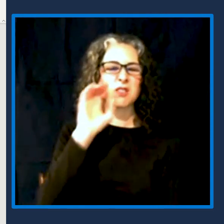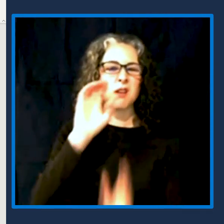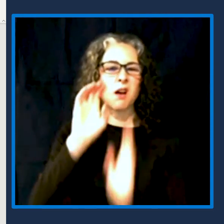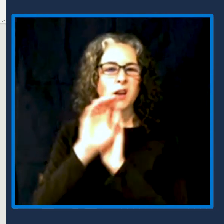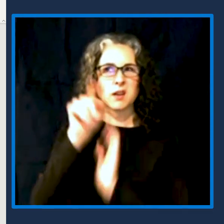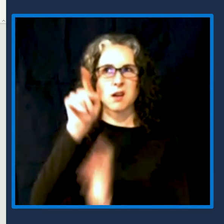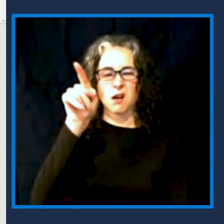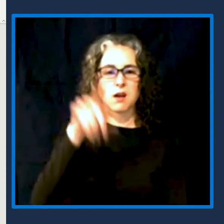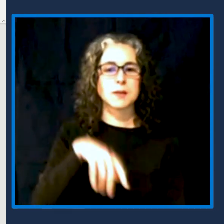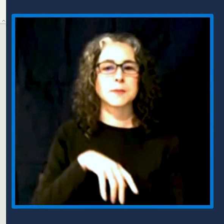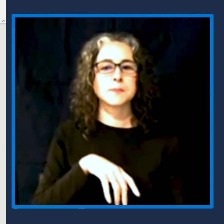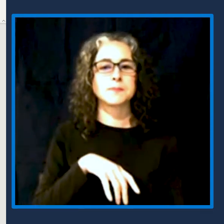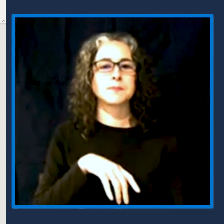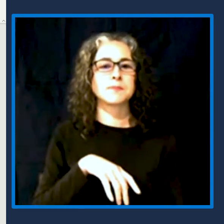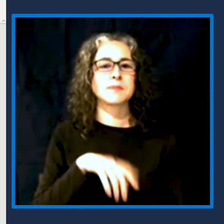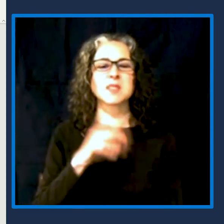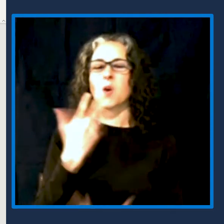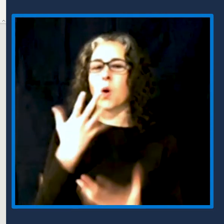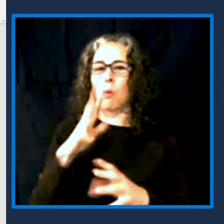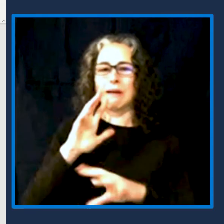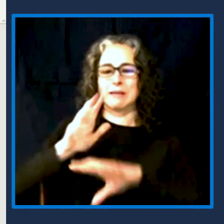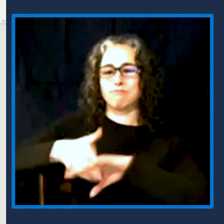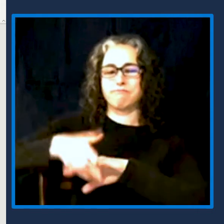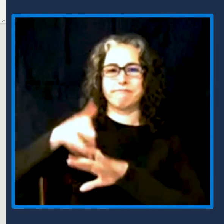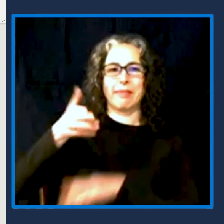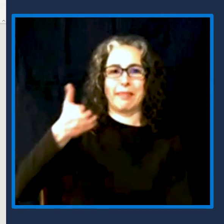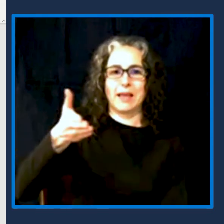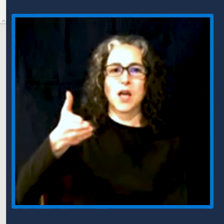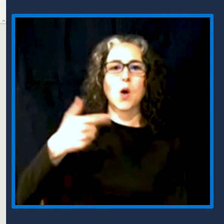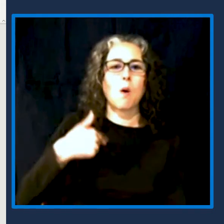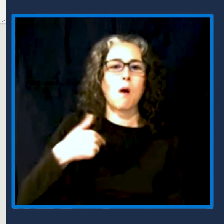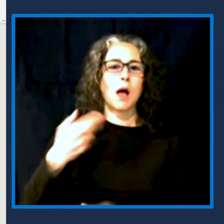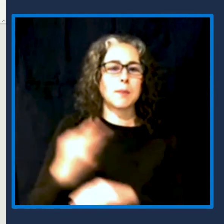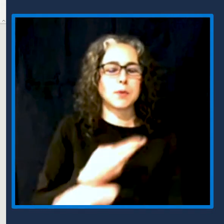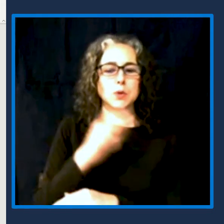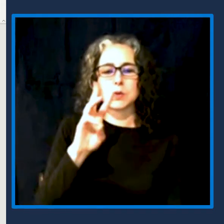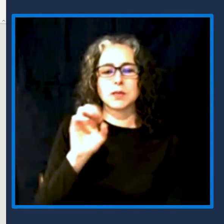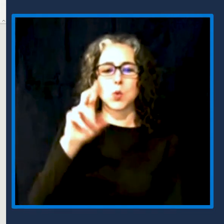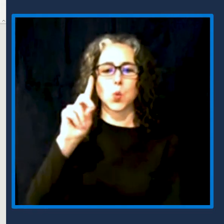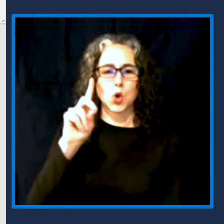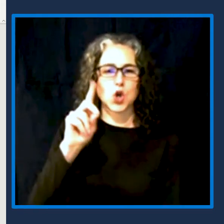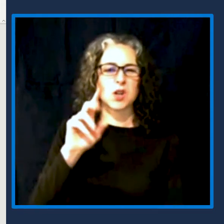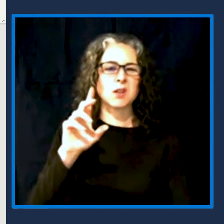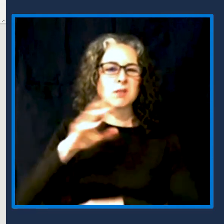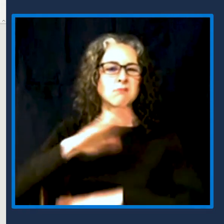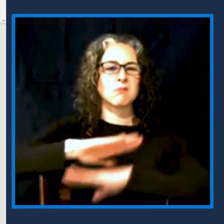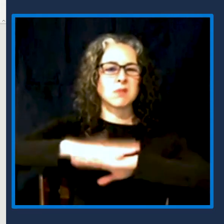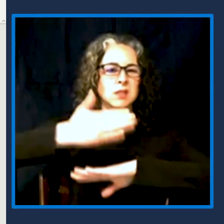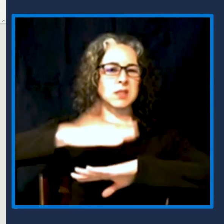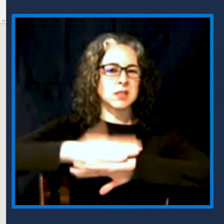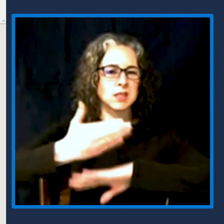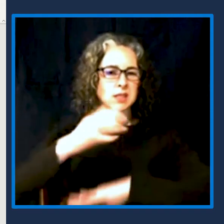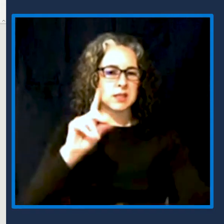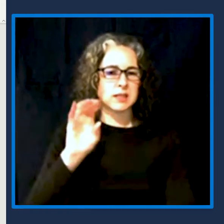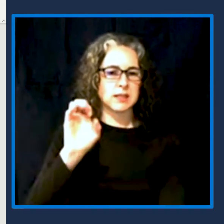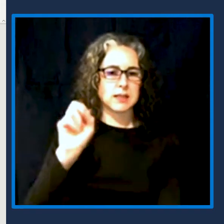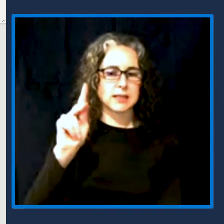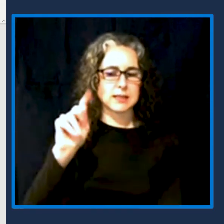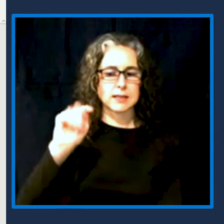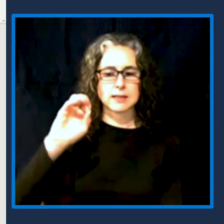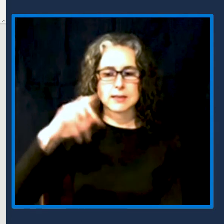so dictation is built in i'm in microsoft word desktop edition you can also access these tools on